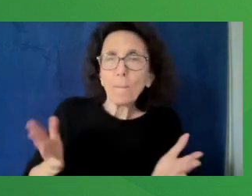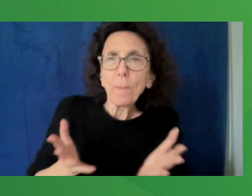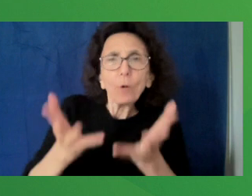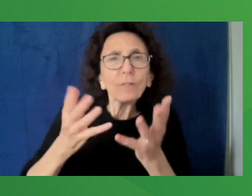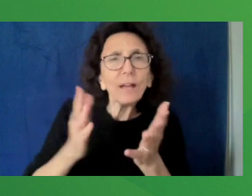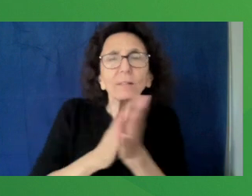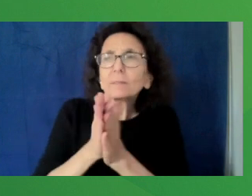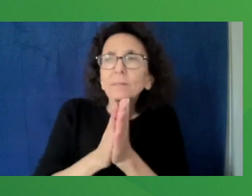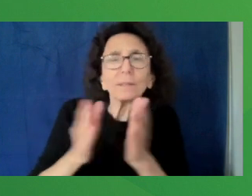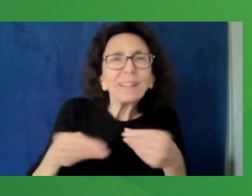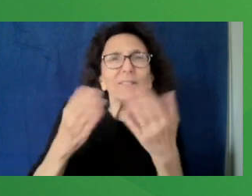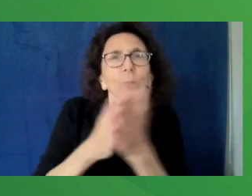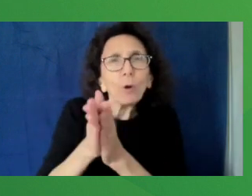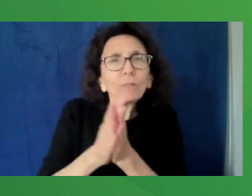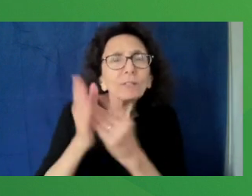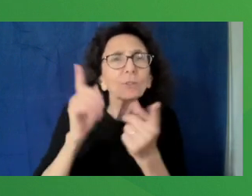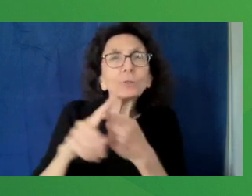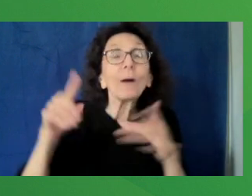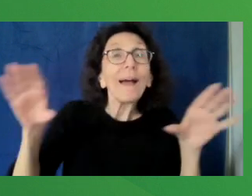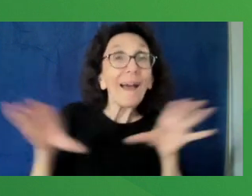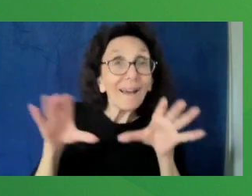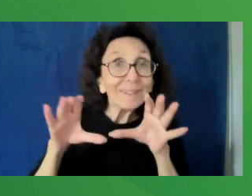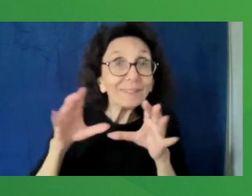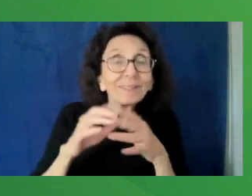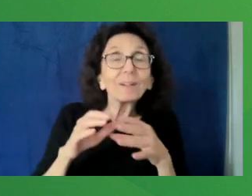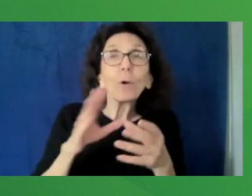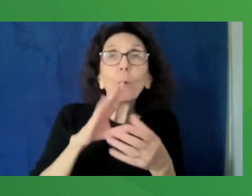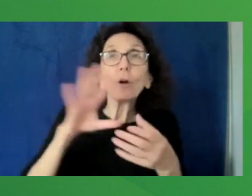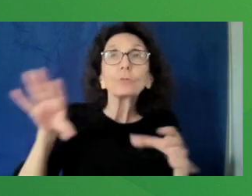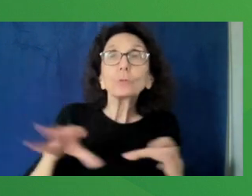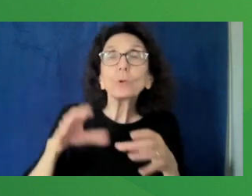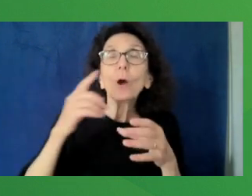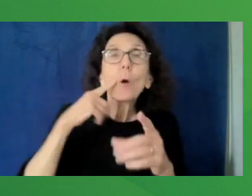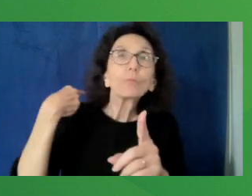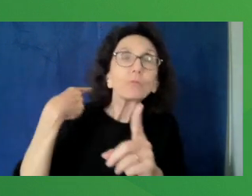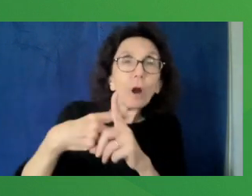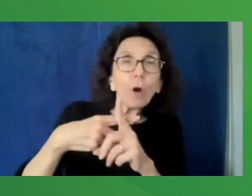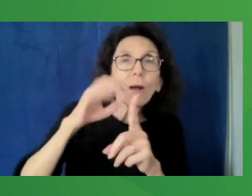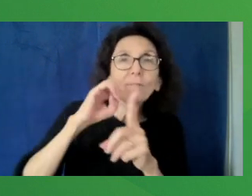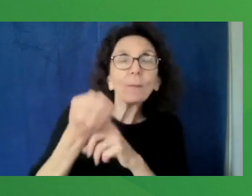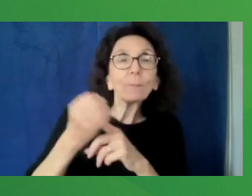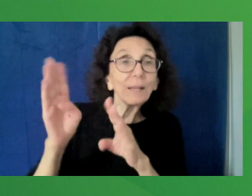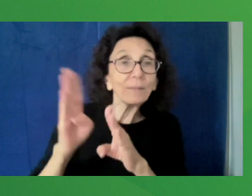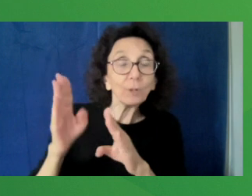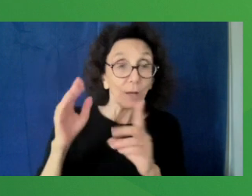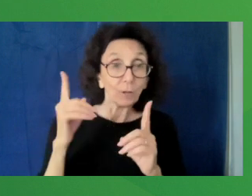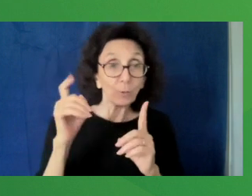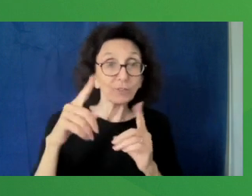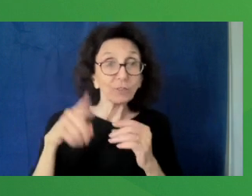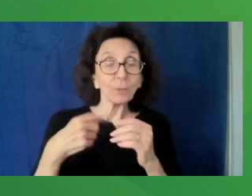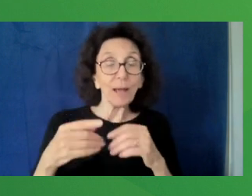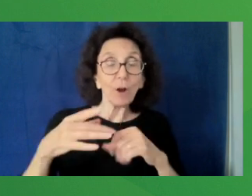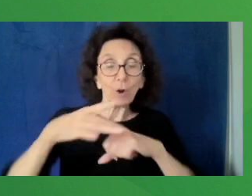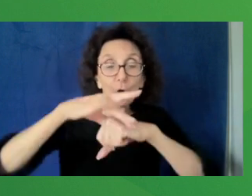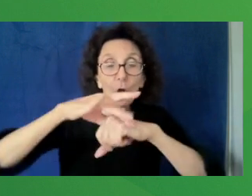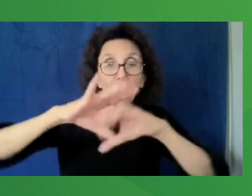in pro-environmental behavior? And this question was focusing on the planet. We asked them, are you